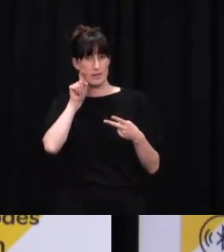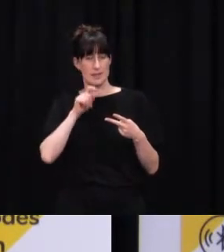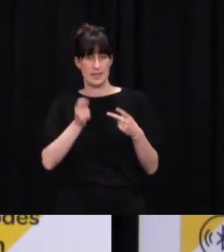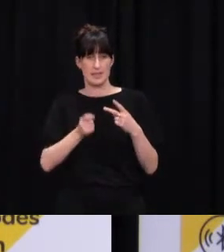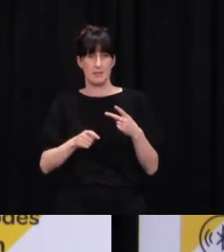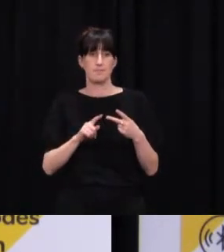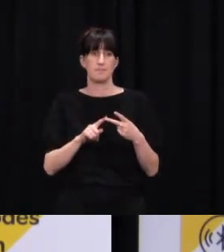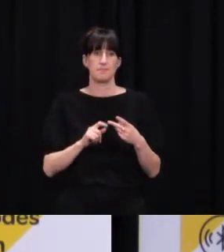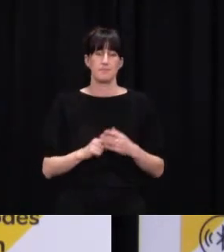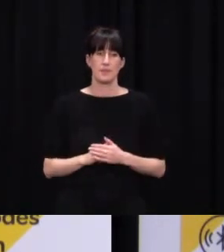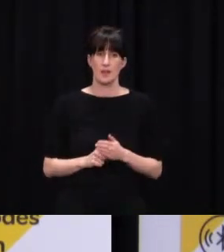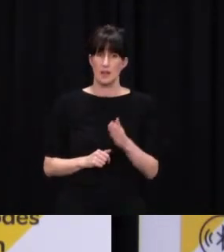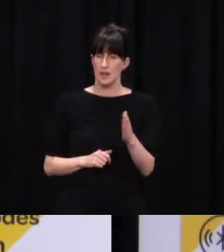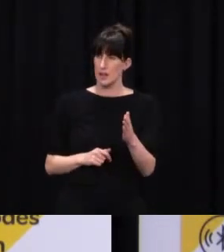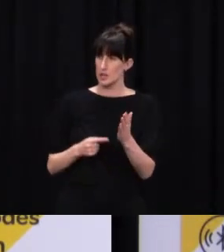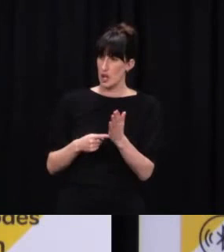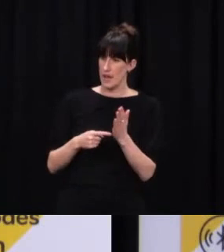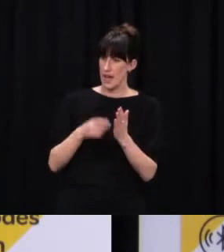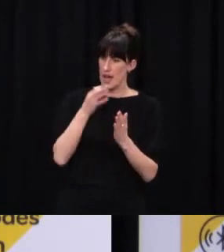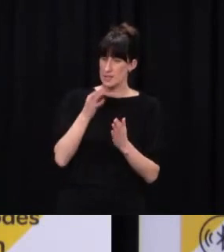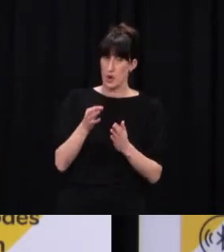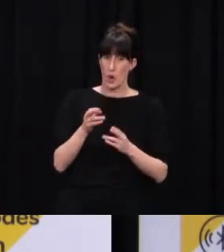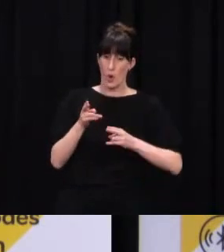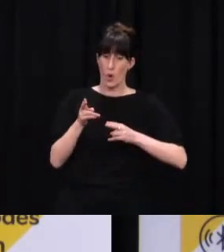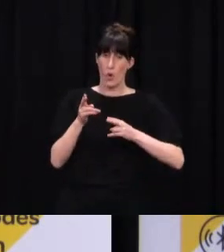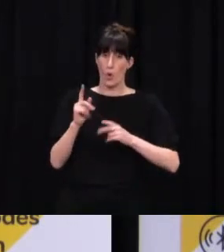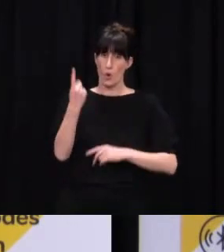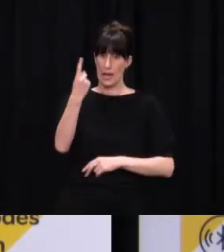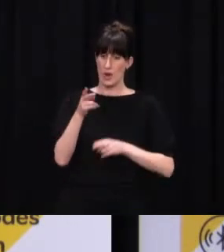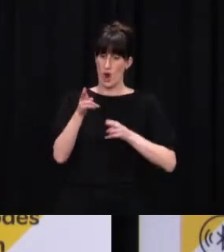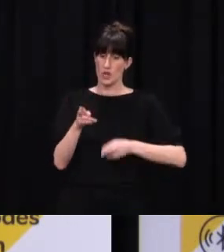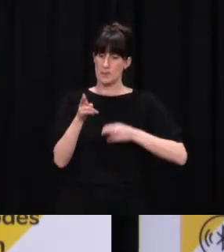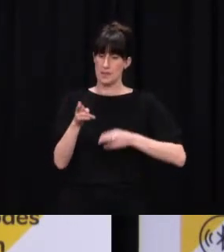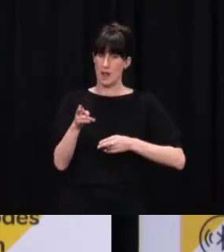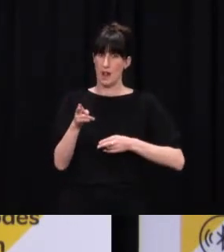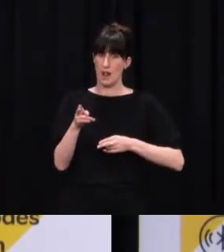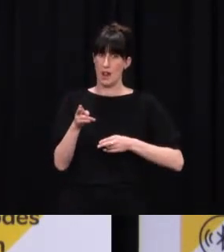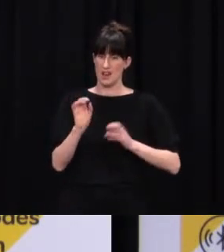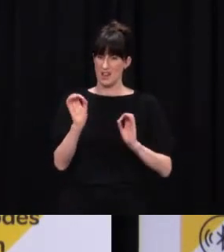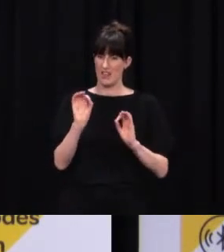community nasopharangeal swabbing. That's the most important thing. >>Can you